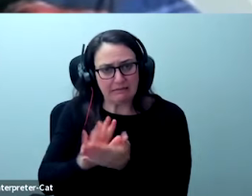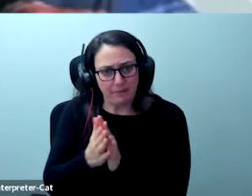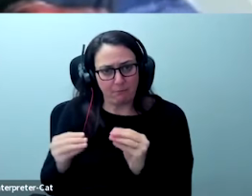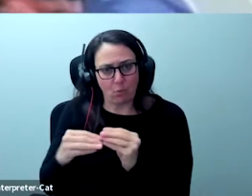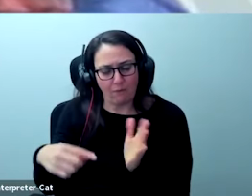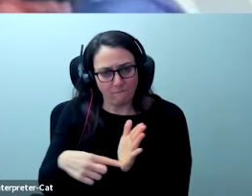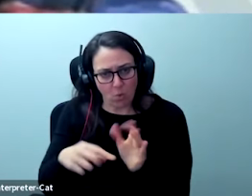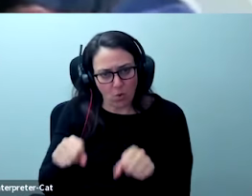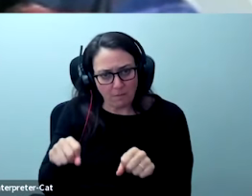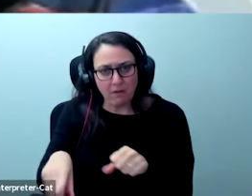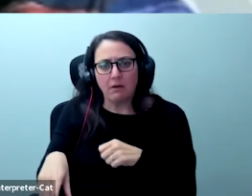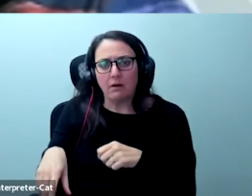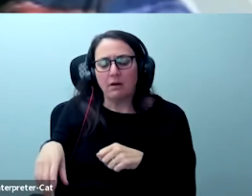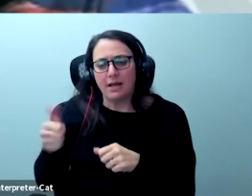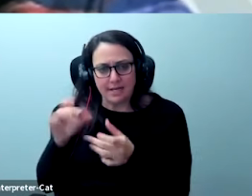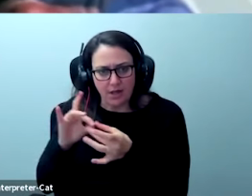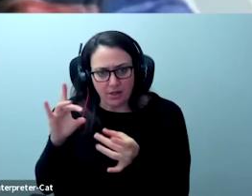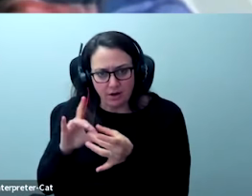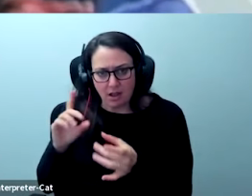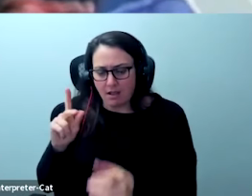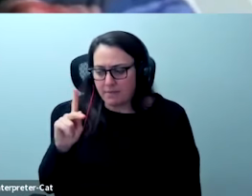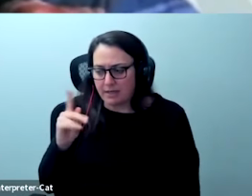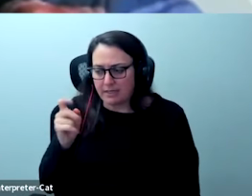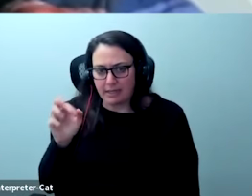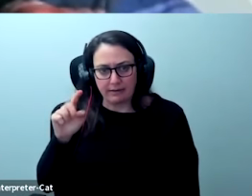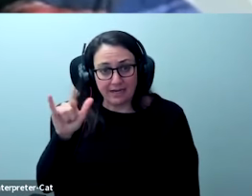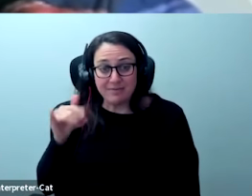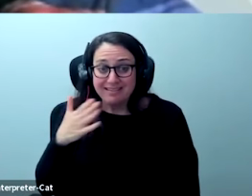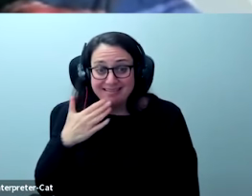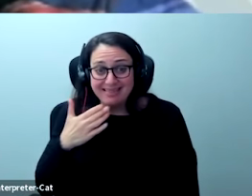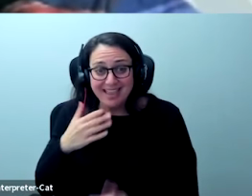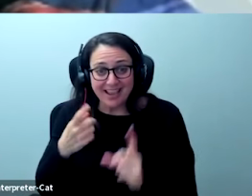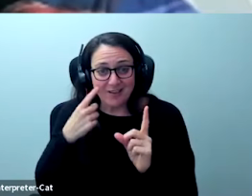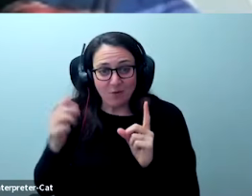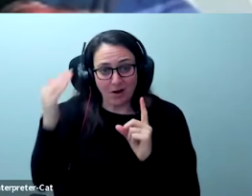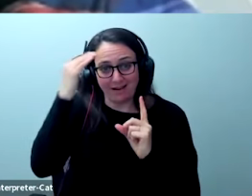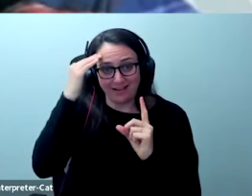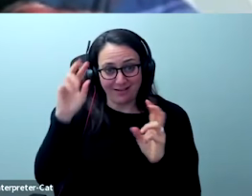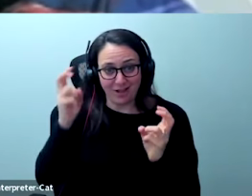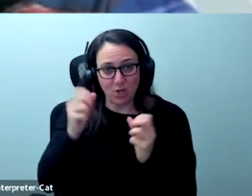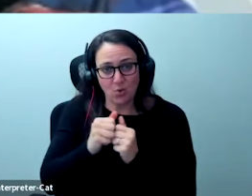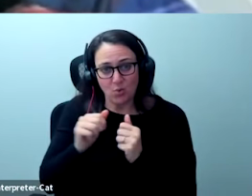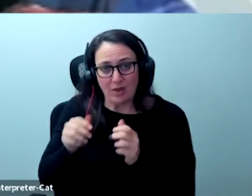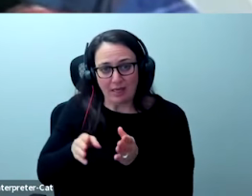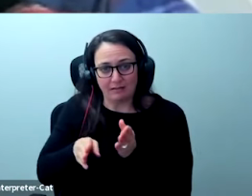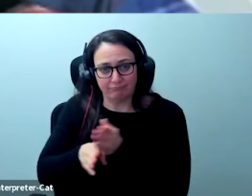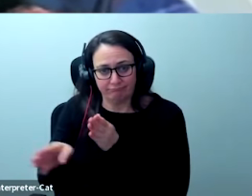We also have a comment from Kimberly, "Thank you for acknowledging the issue "with marginalized low-income populations.